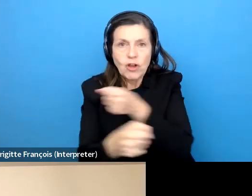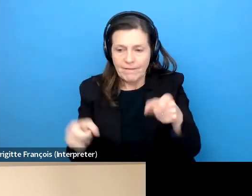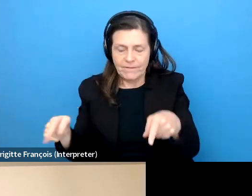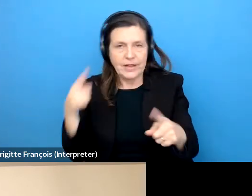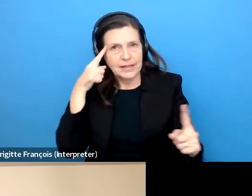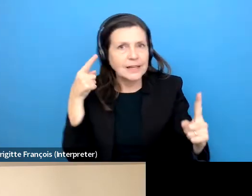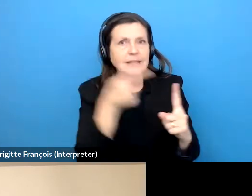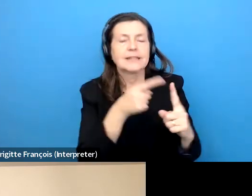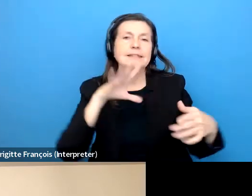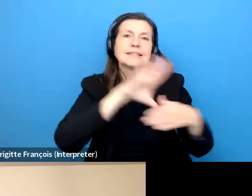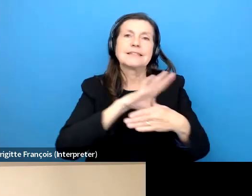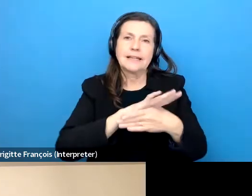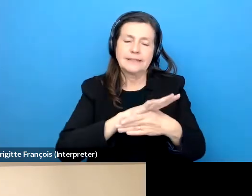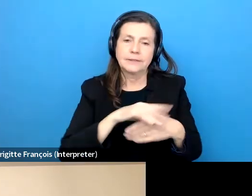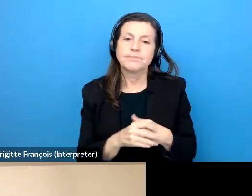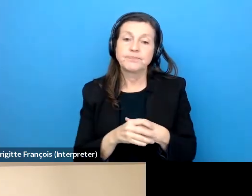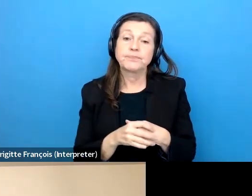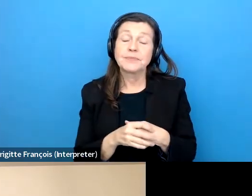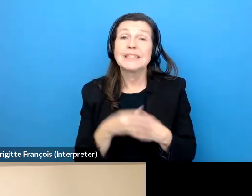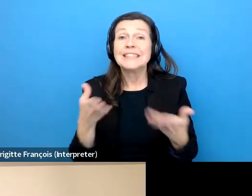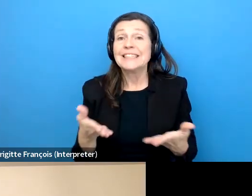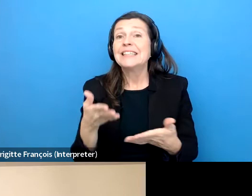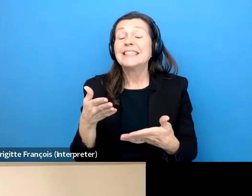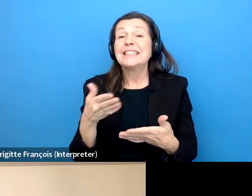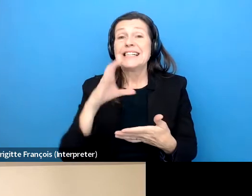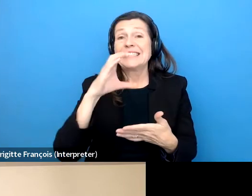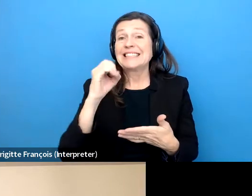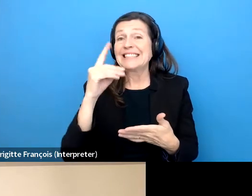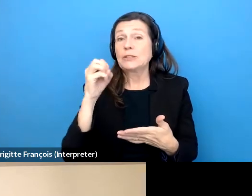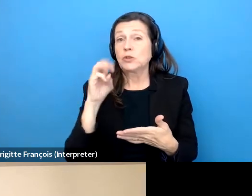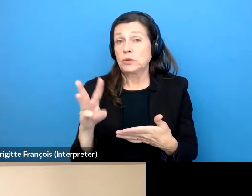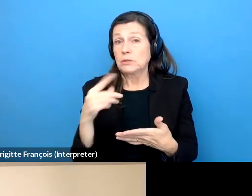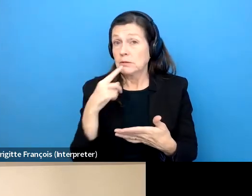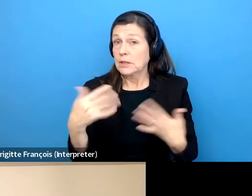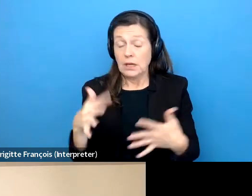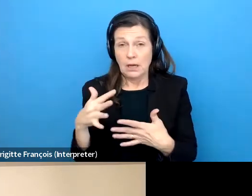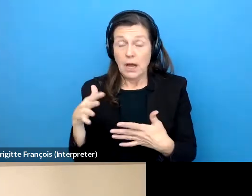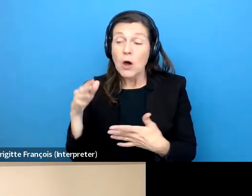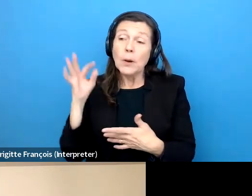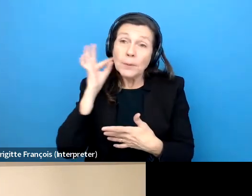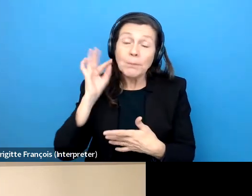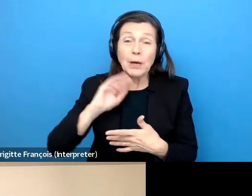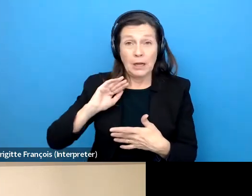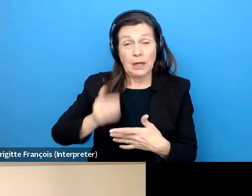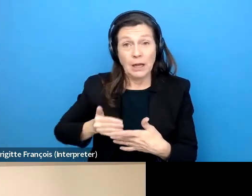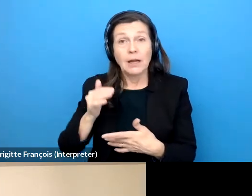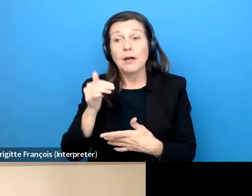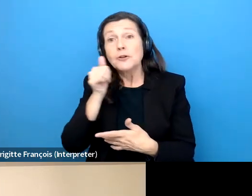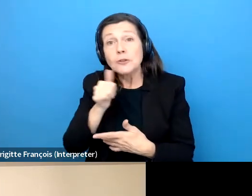The CEDAW Committee affirms that discrimination against women it includes gender-based violence.